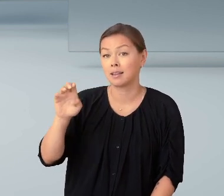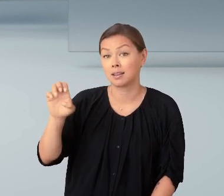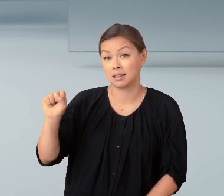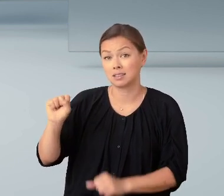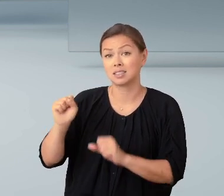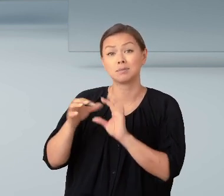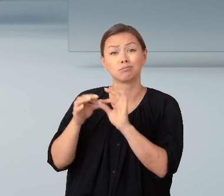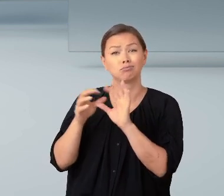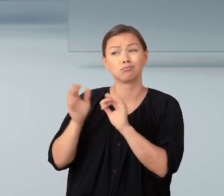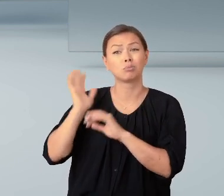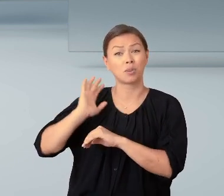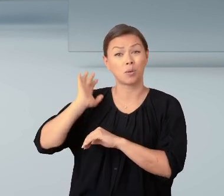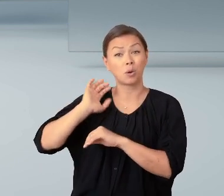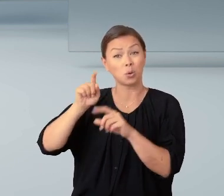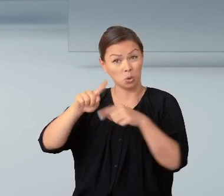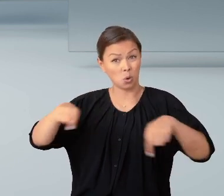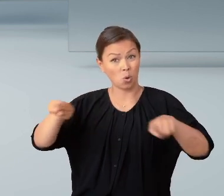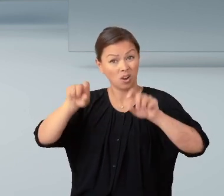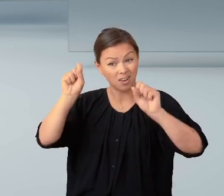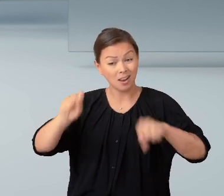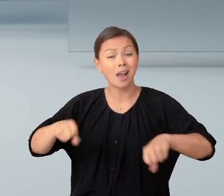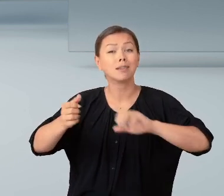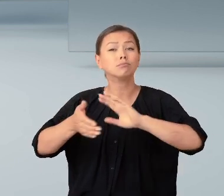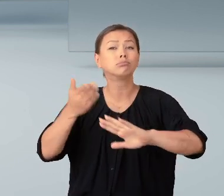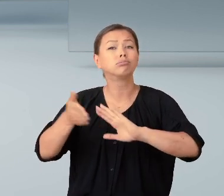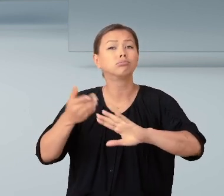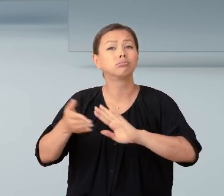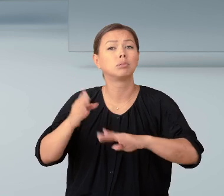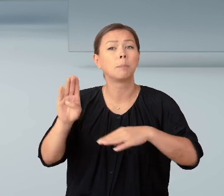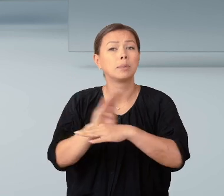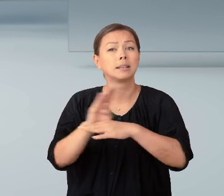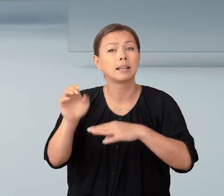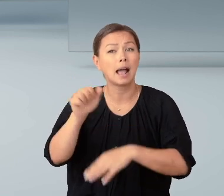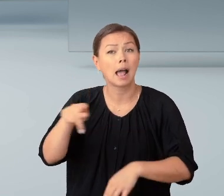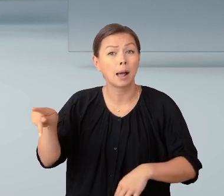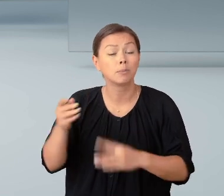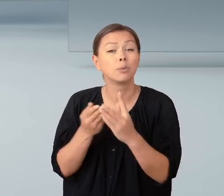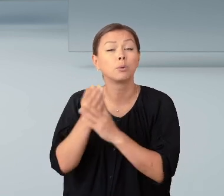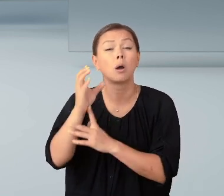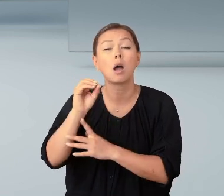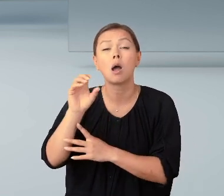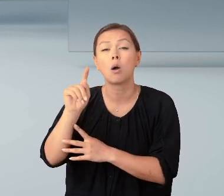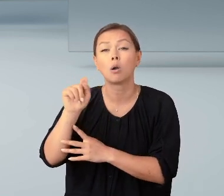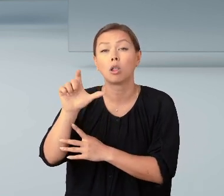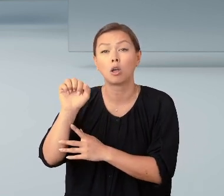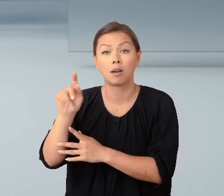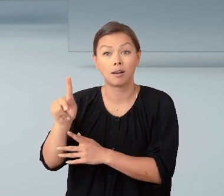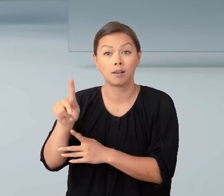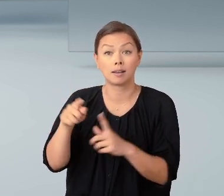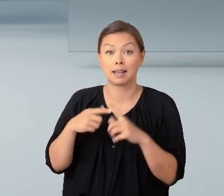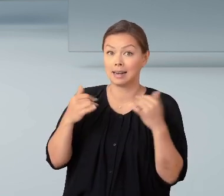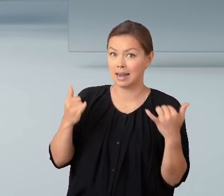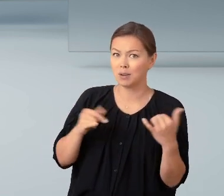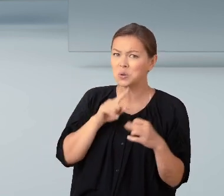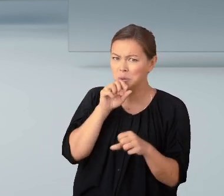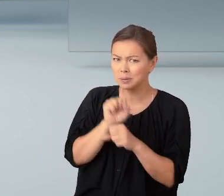from Outlook. Well, today you can create orders, view and update records, and analyze data from within many of your Microsoft